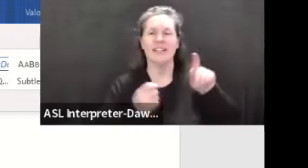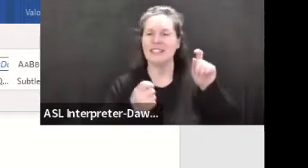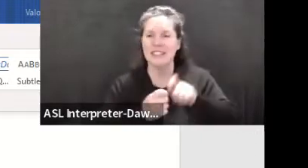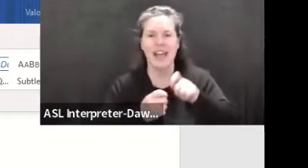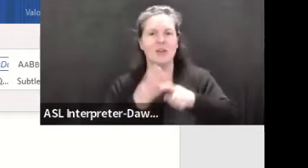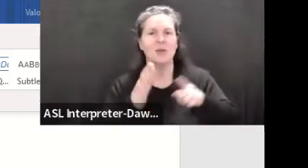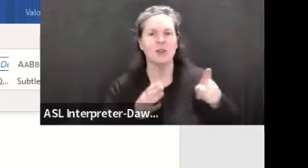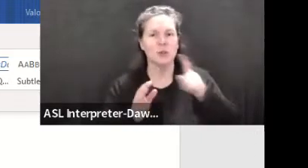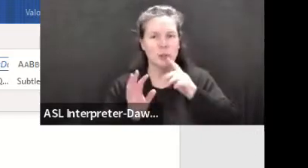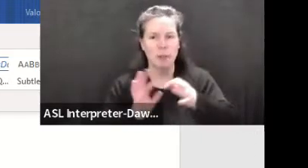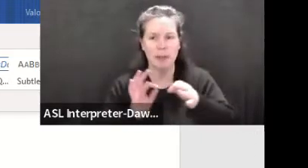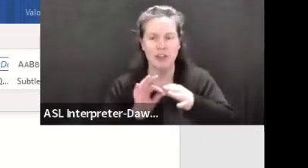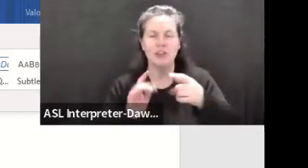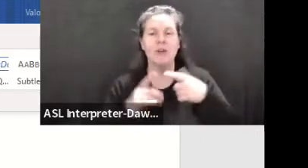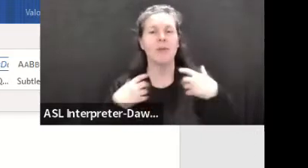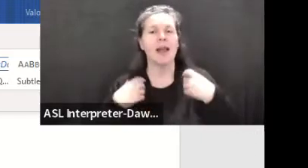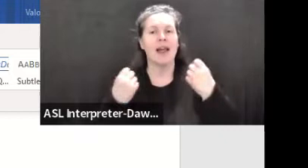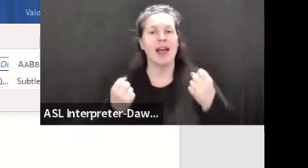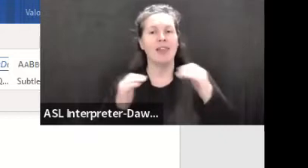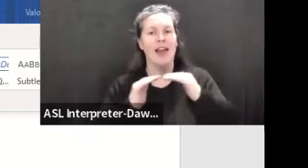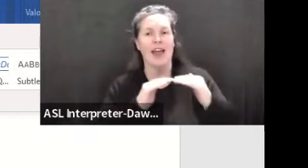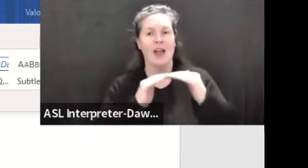from a health equity point of view as well.